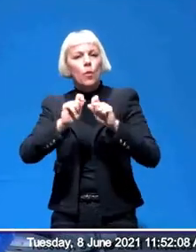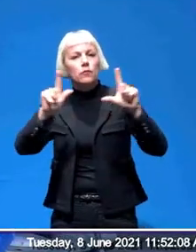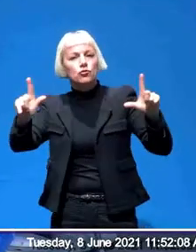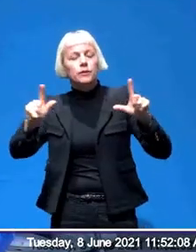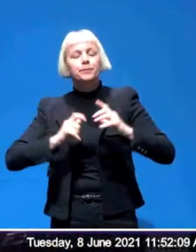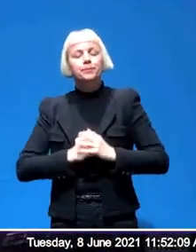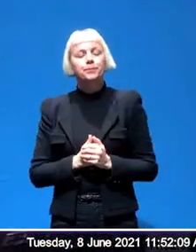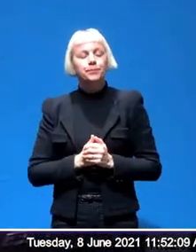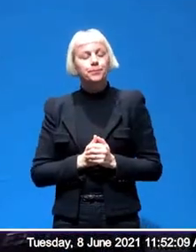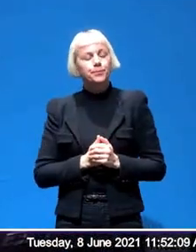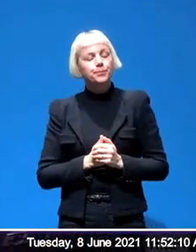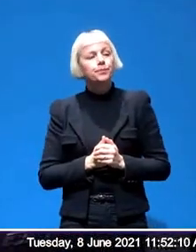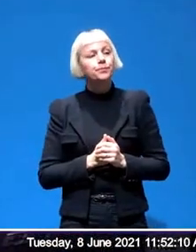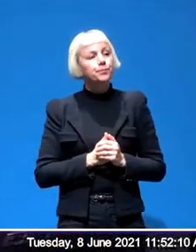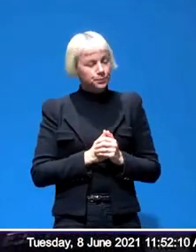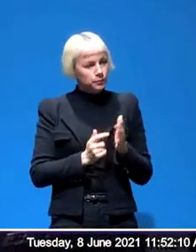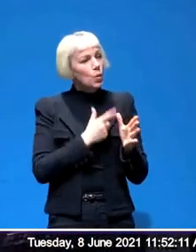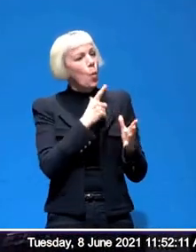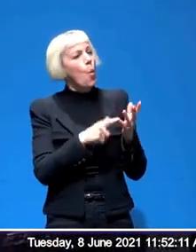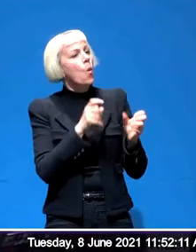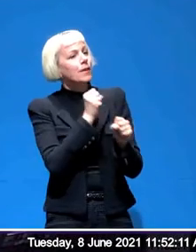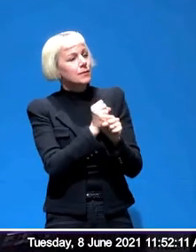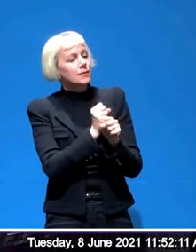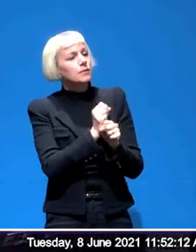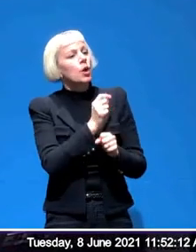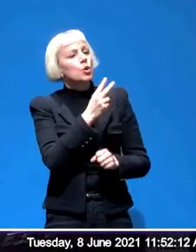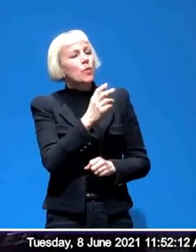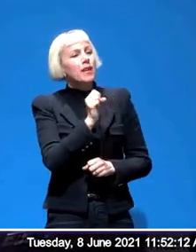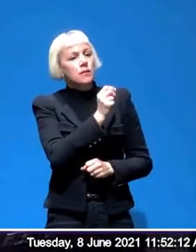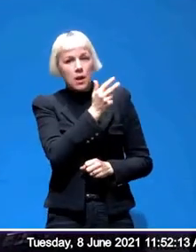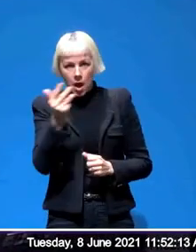In about August 2019, we gathered the evidence we needed to lodge